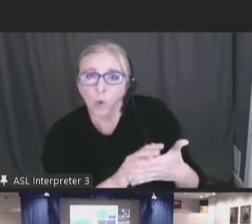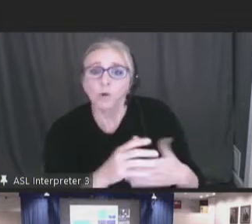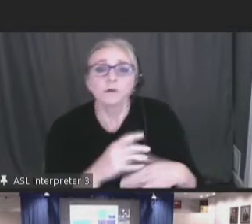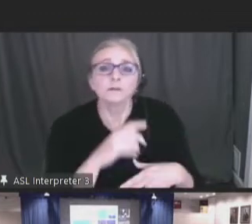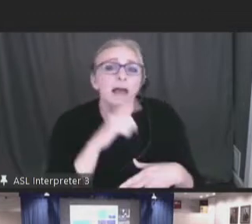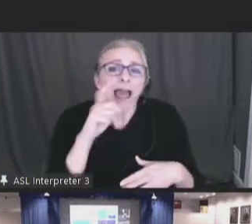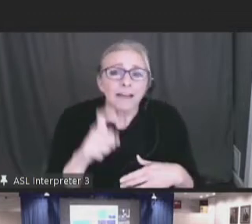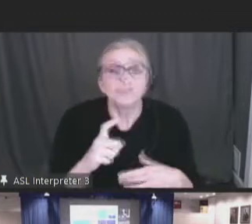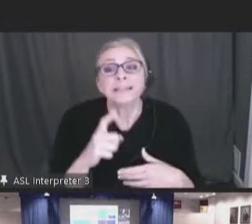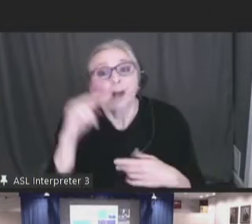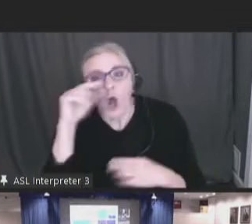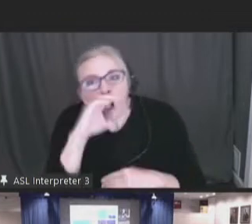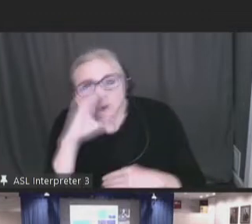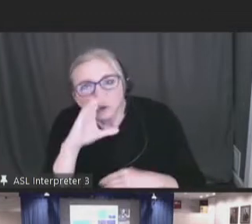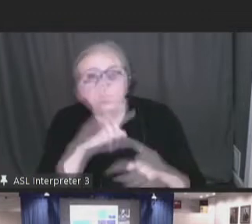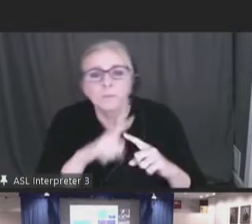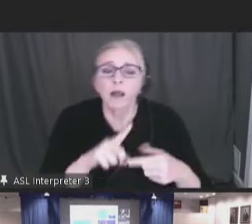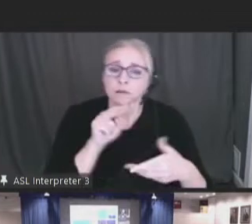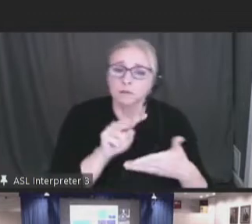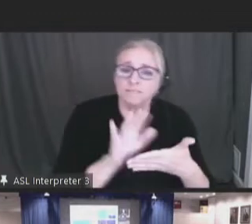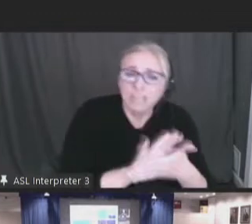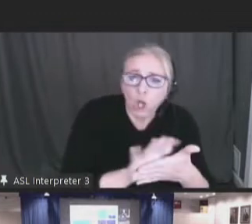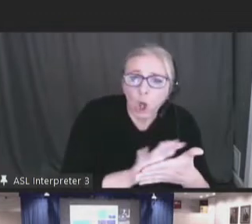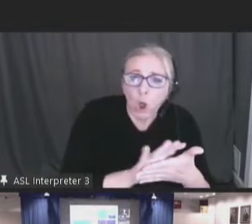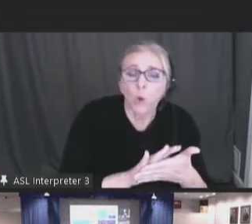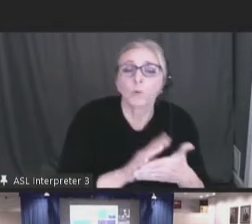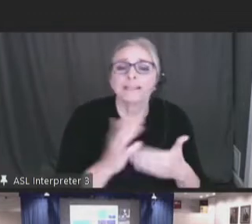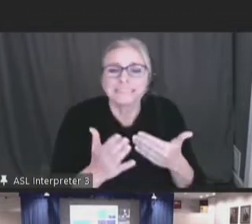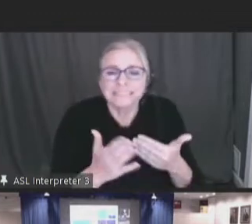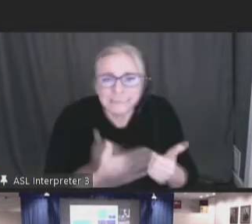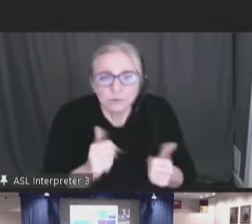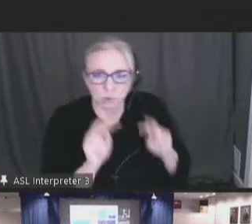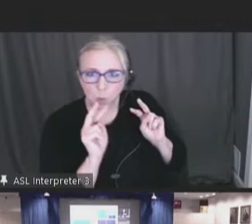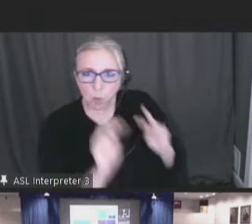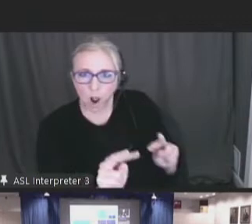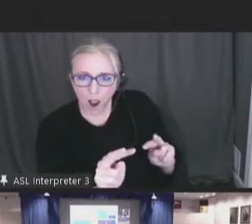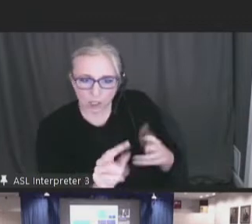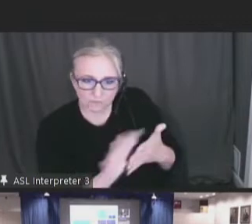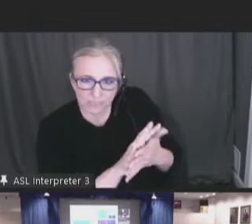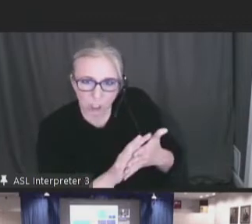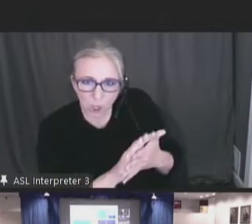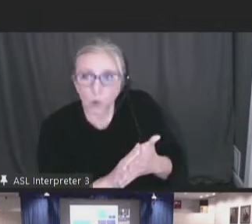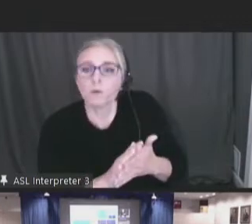animated-animated, but animated is easier to digest. And the attention-grabbing elements,